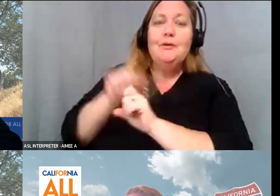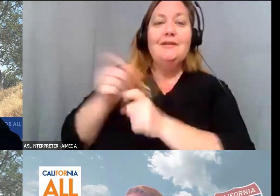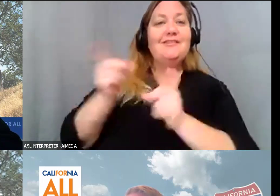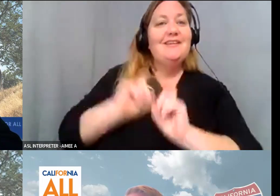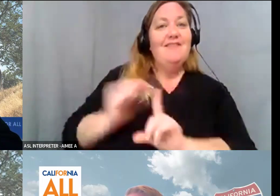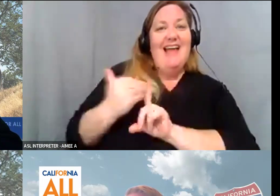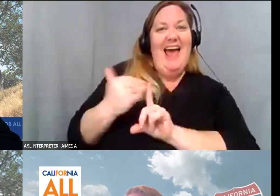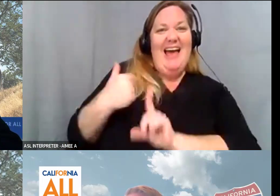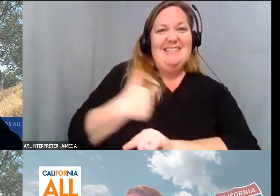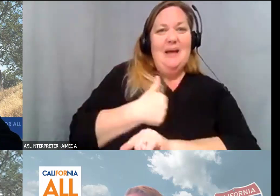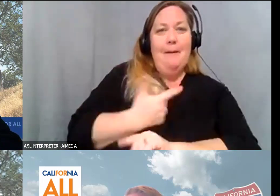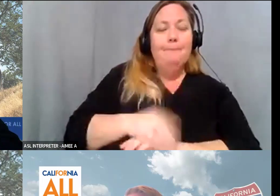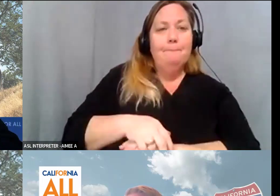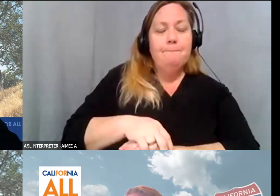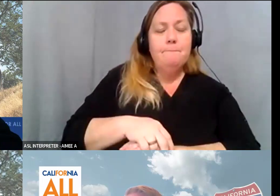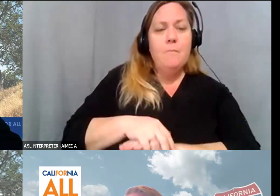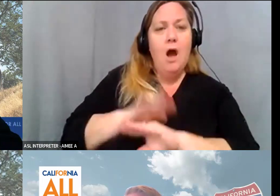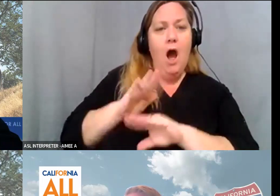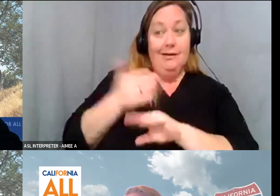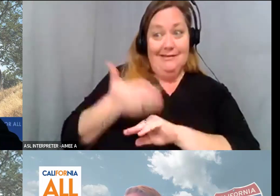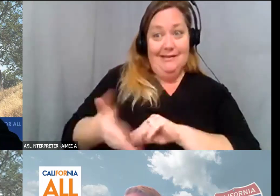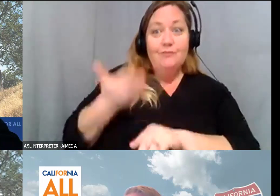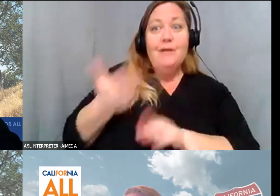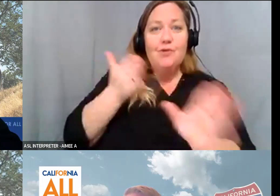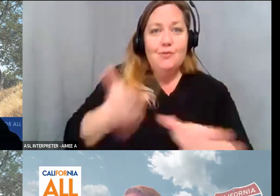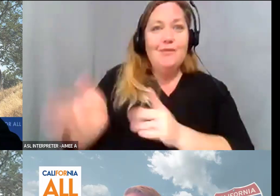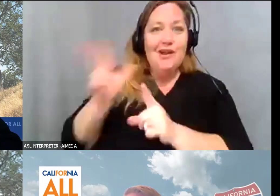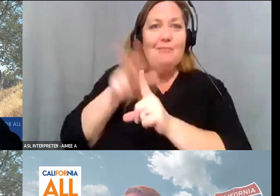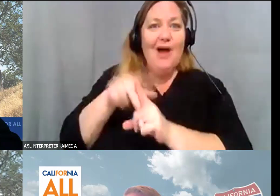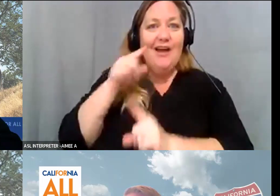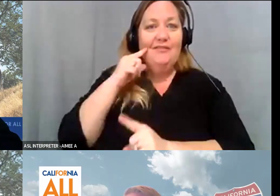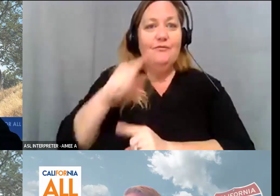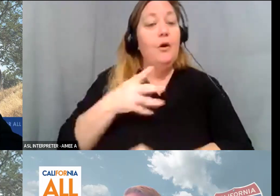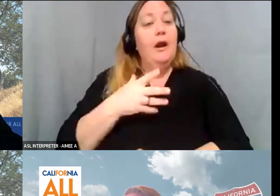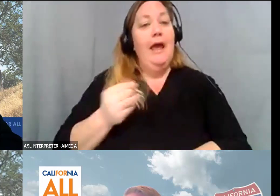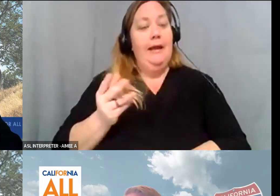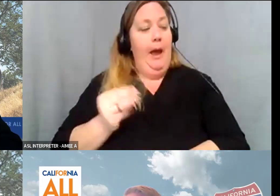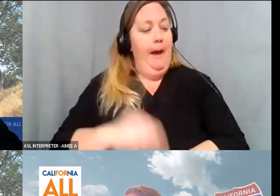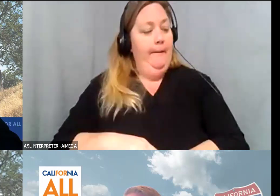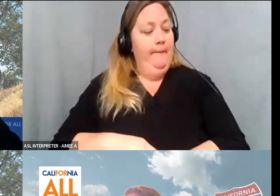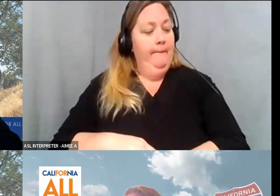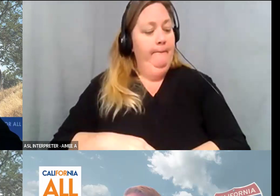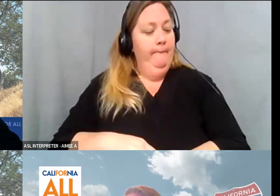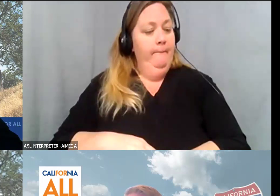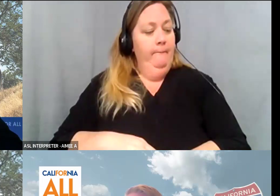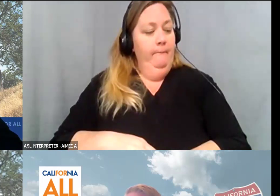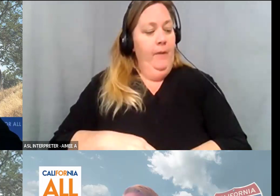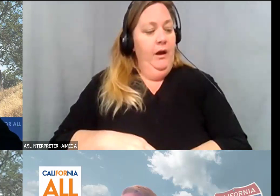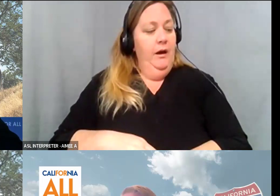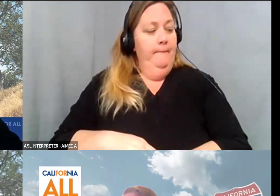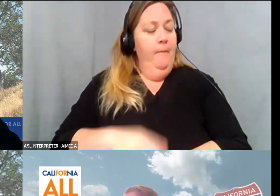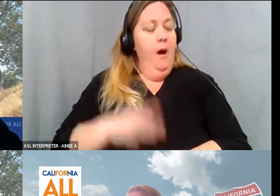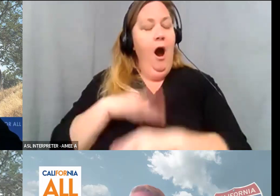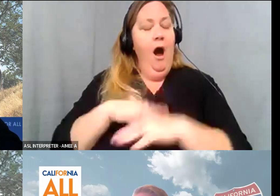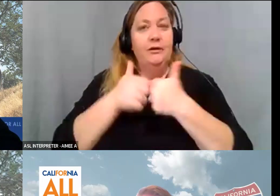up on things you might be planning on applying for and how on the competitive side that might impact